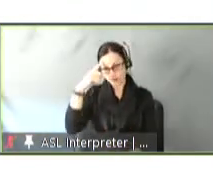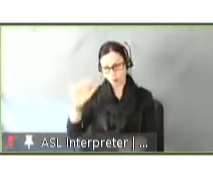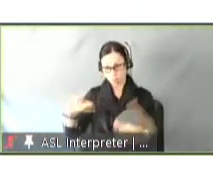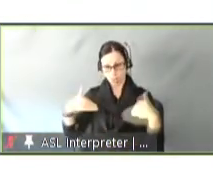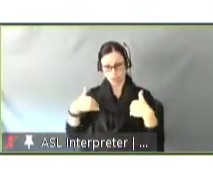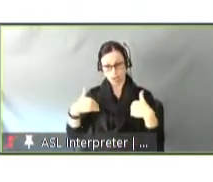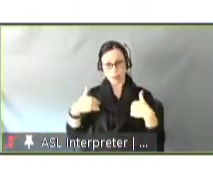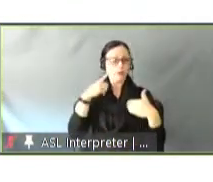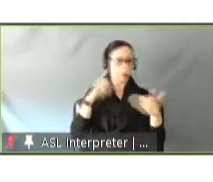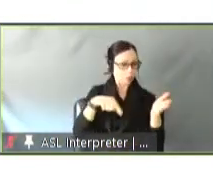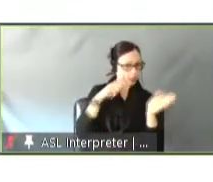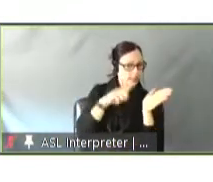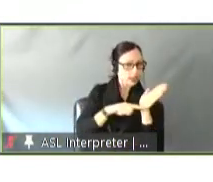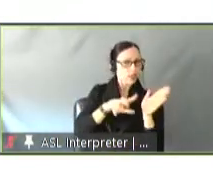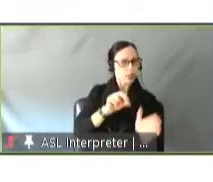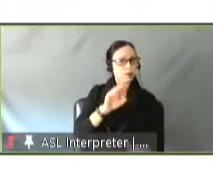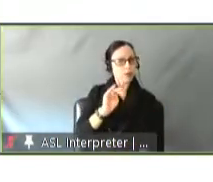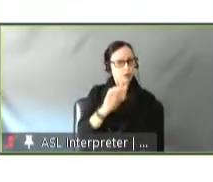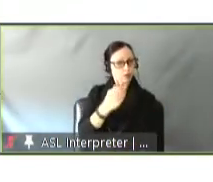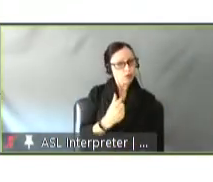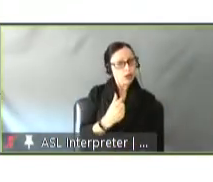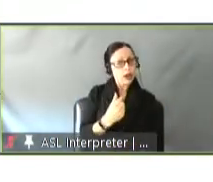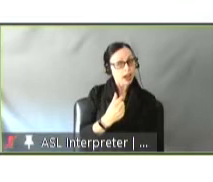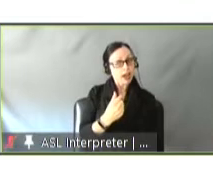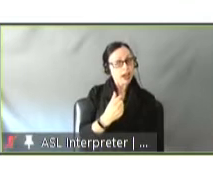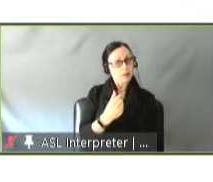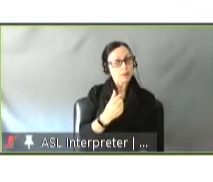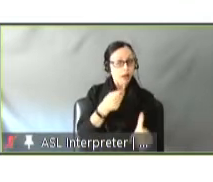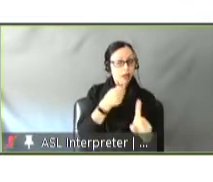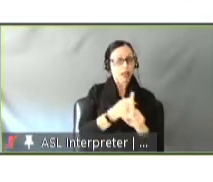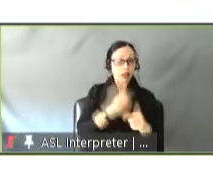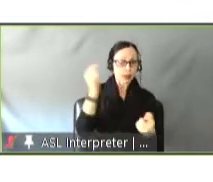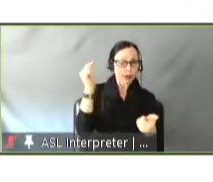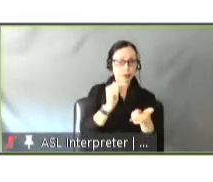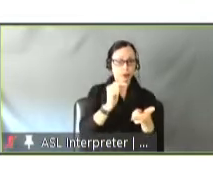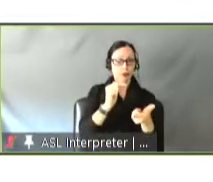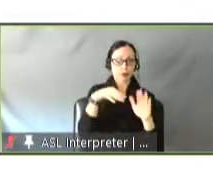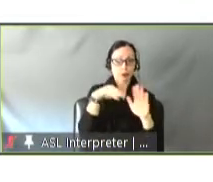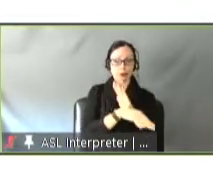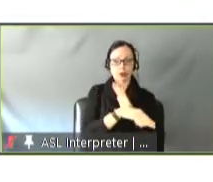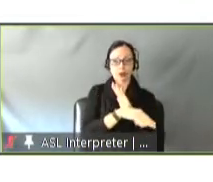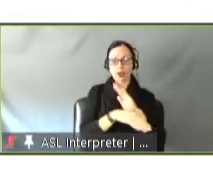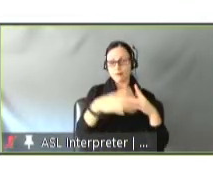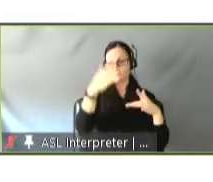30 micrograms was able to really decrease the amount of viral replication in the upper airway.